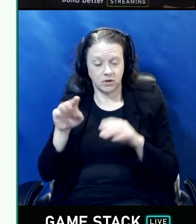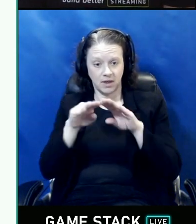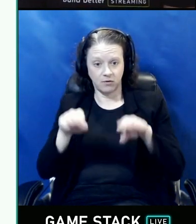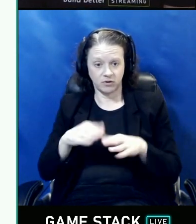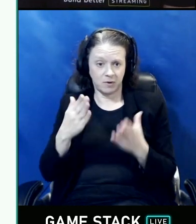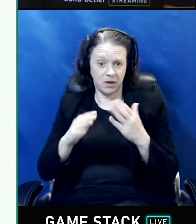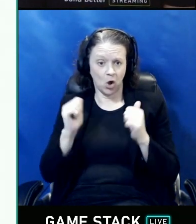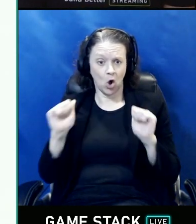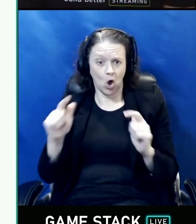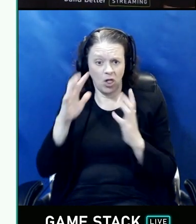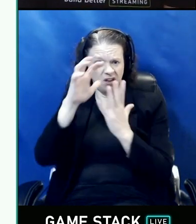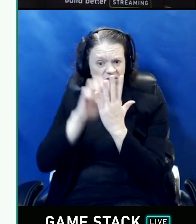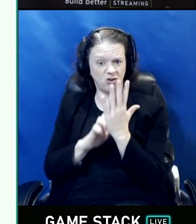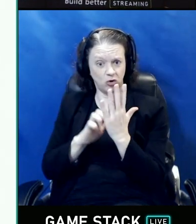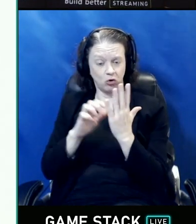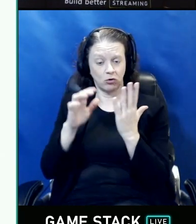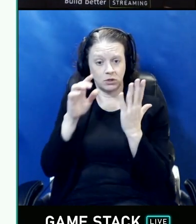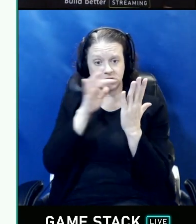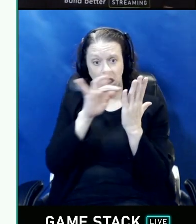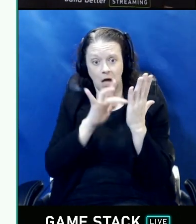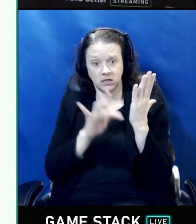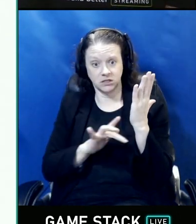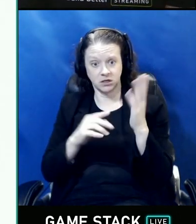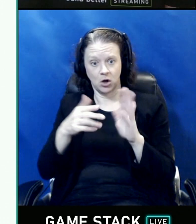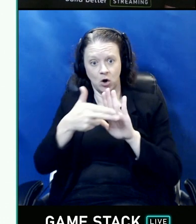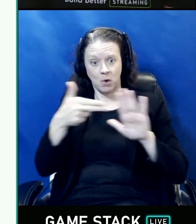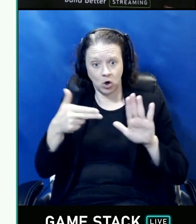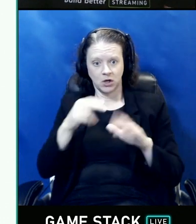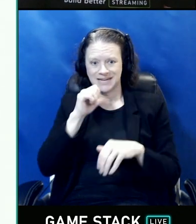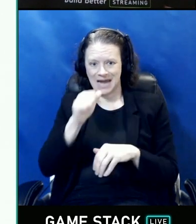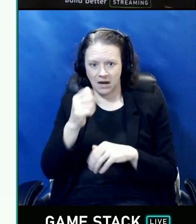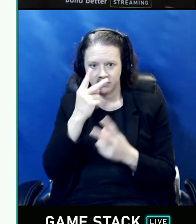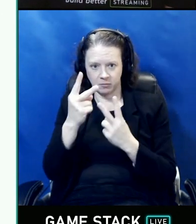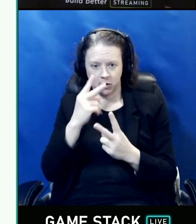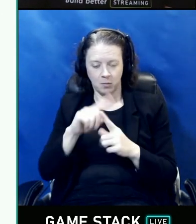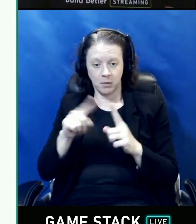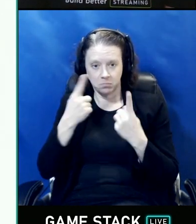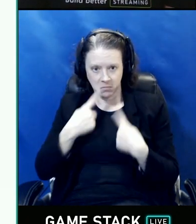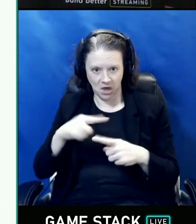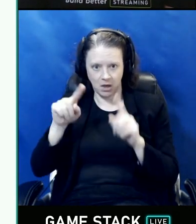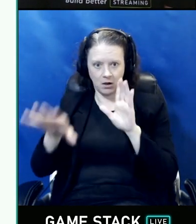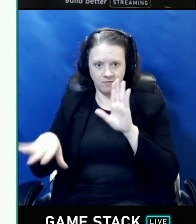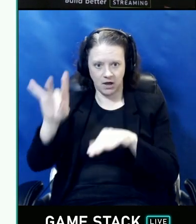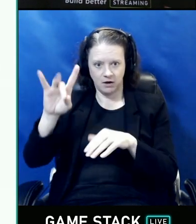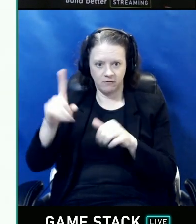but when the player grabs their first artifact, we can run code that updates that visibility of the